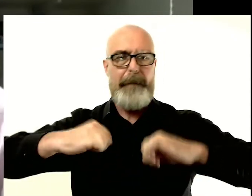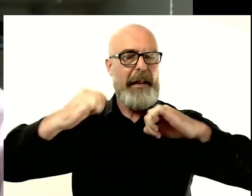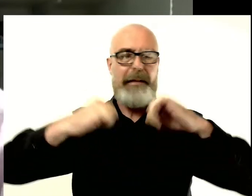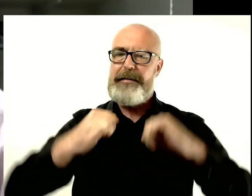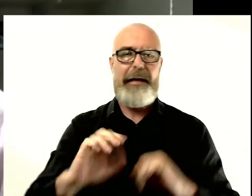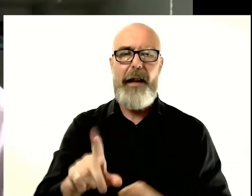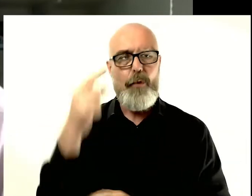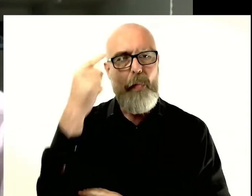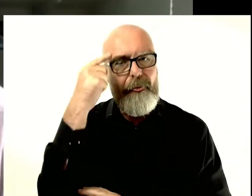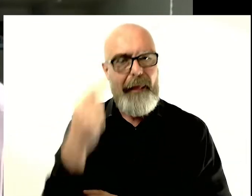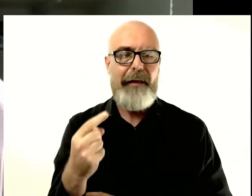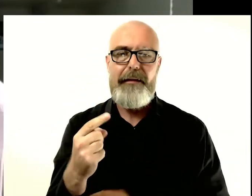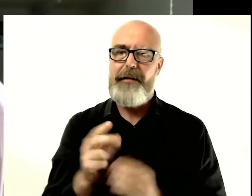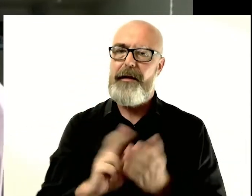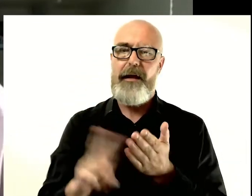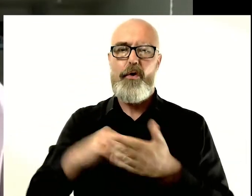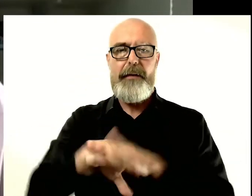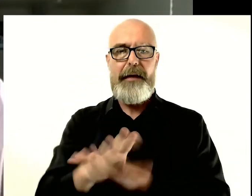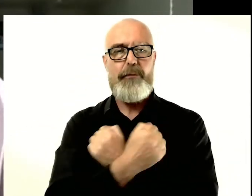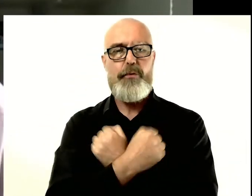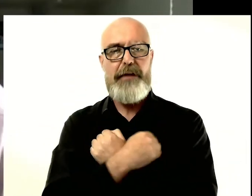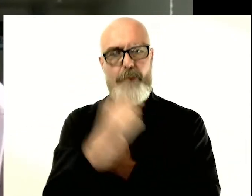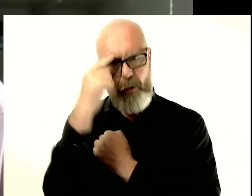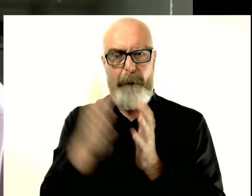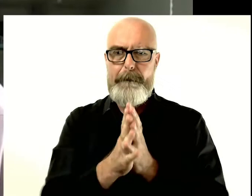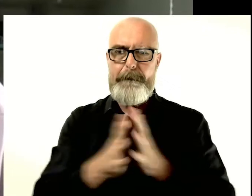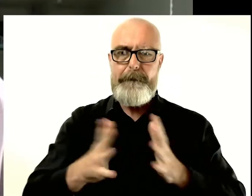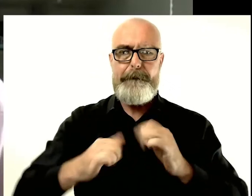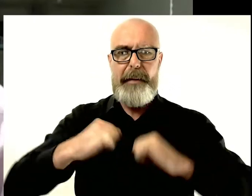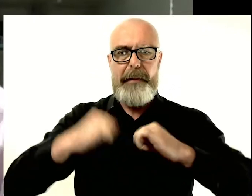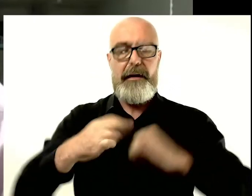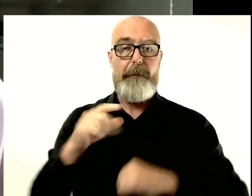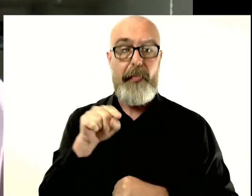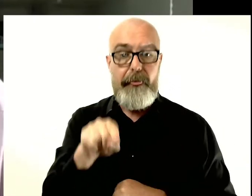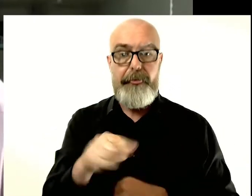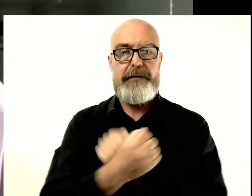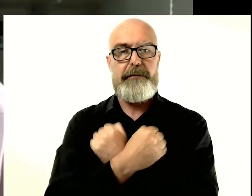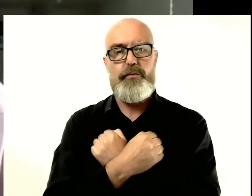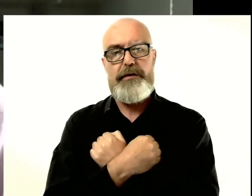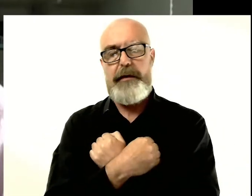a grand big building as you might expect usually museums we associate big